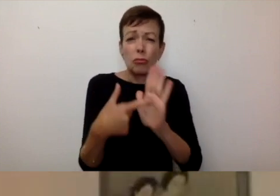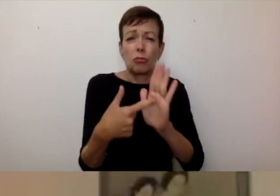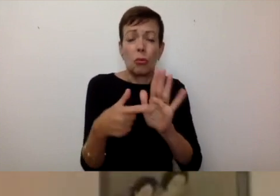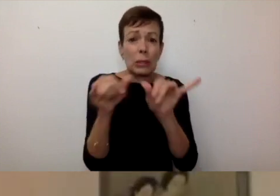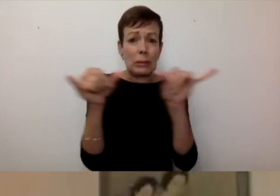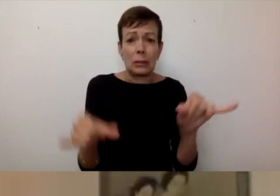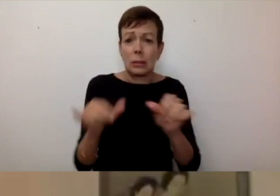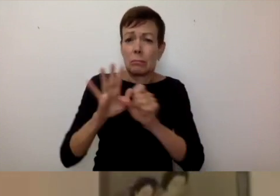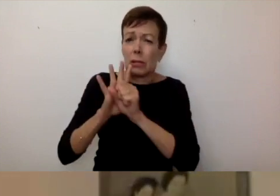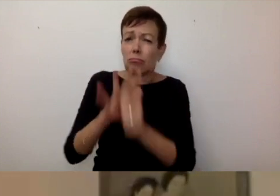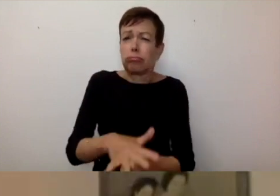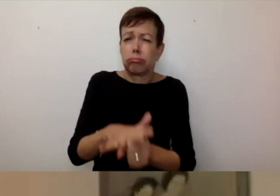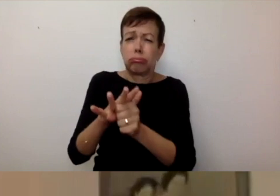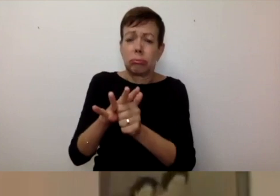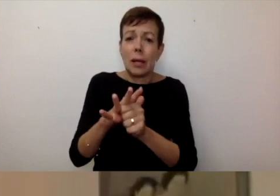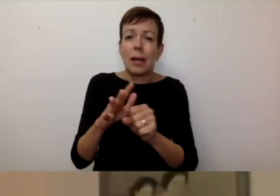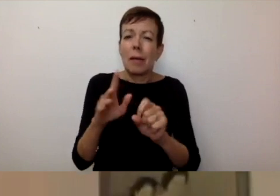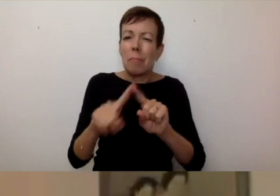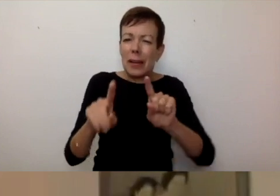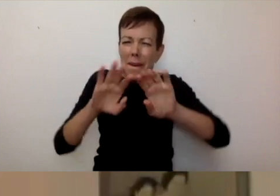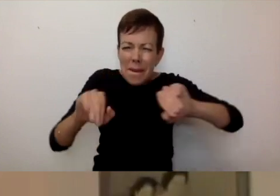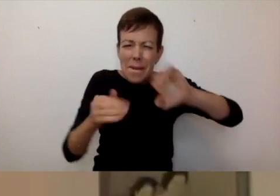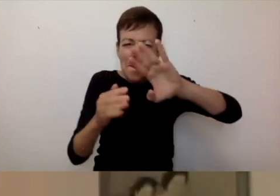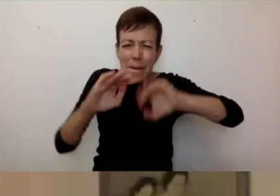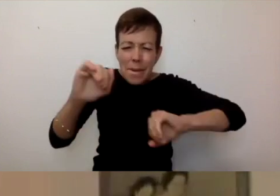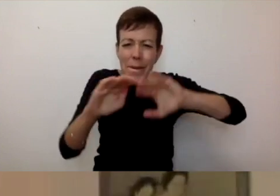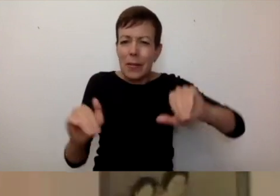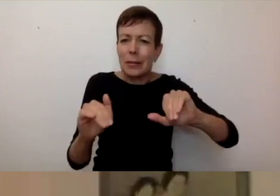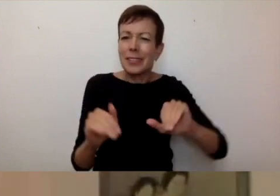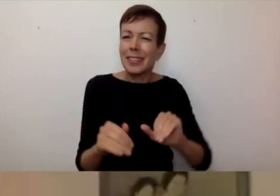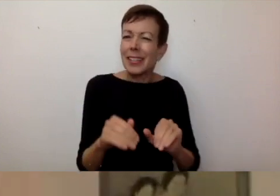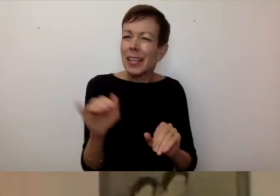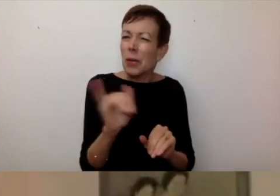a jazz like staccato kind of like a john coltrane music